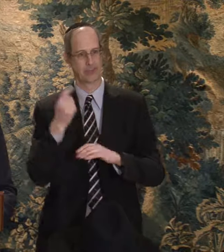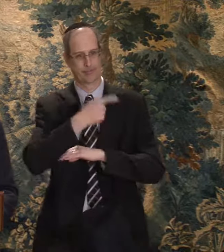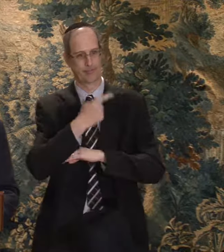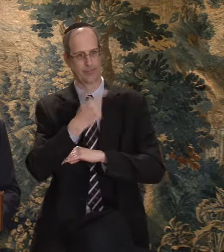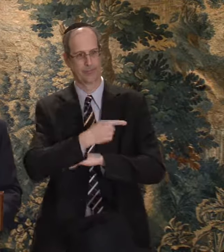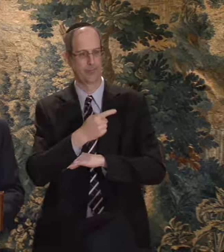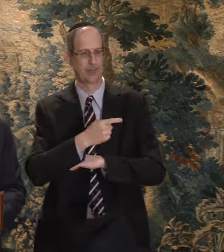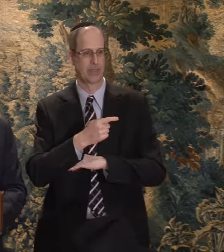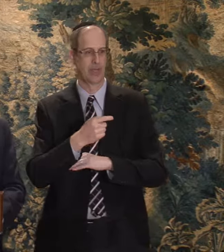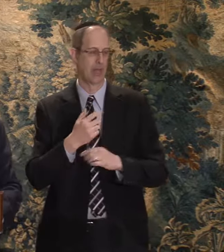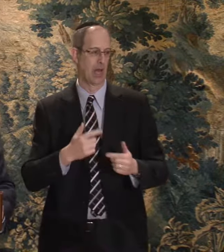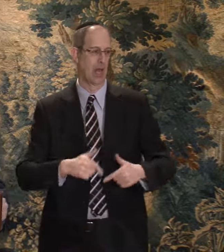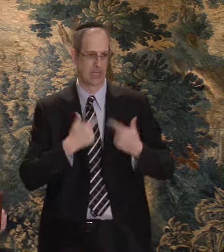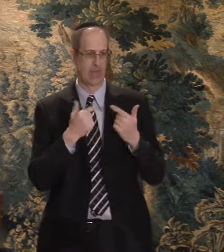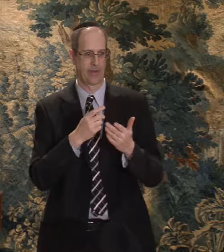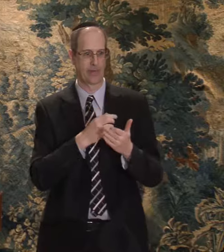the yeshiva